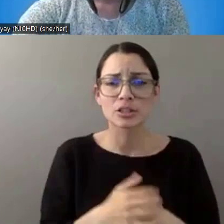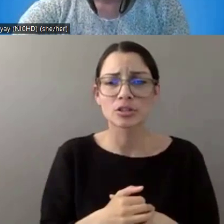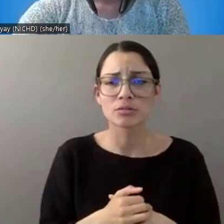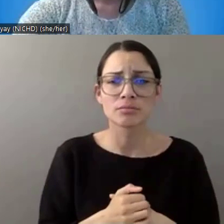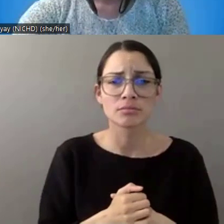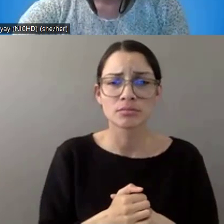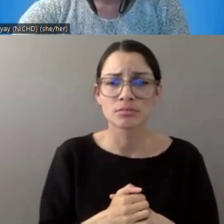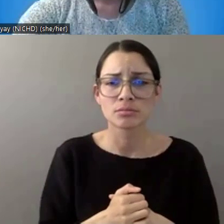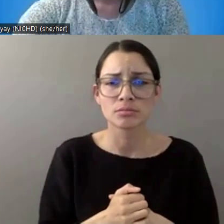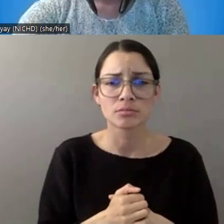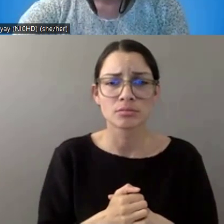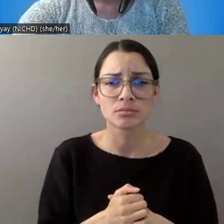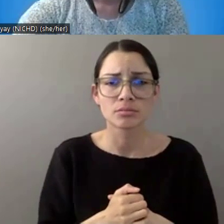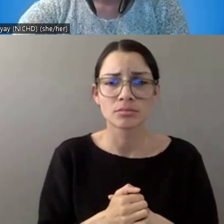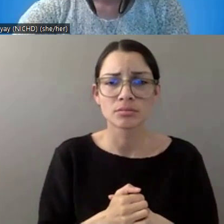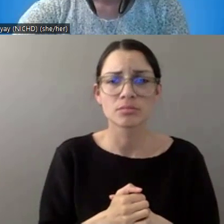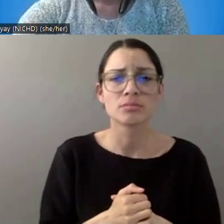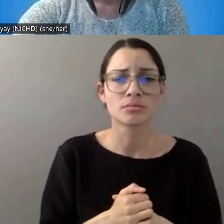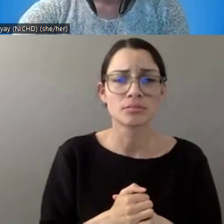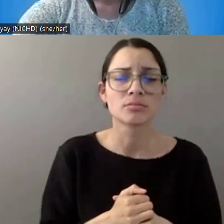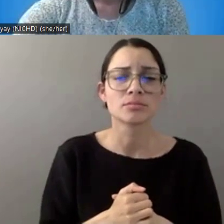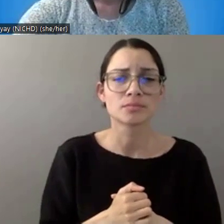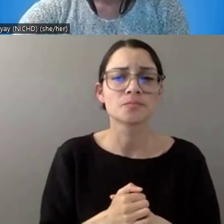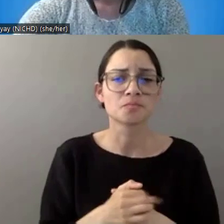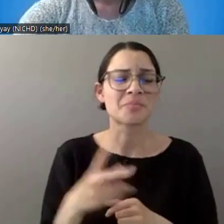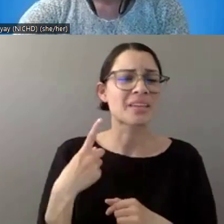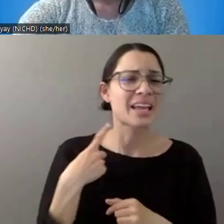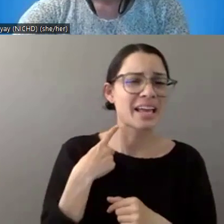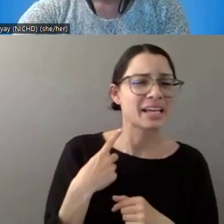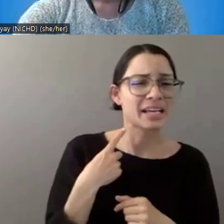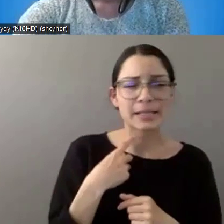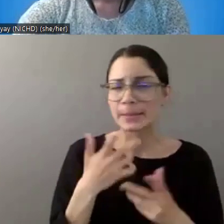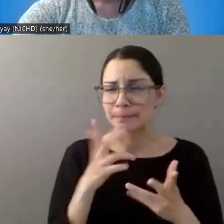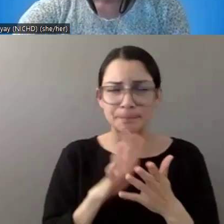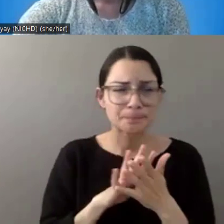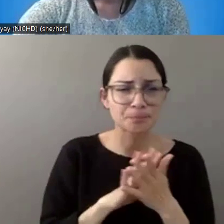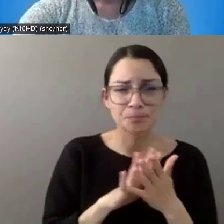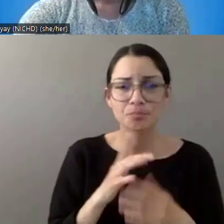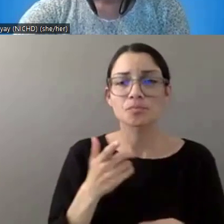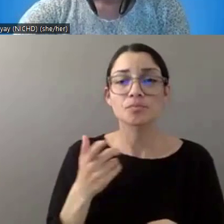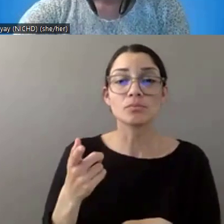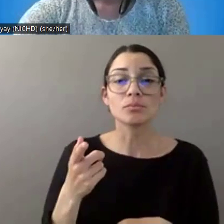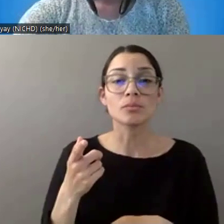Are they going to be receiving meaningful involvement and mentoring?